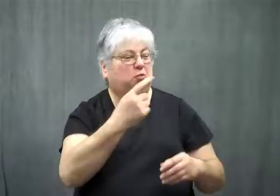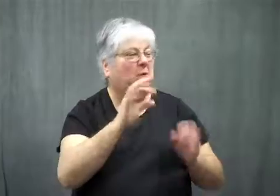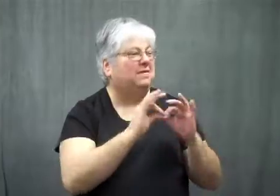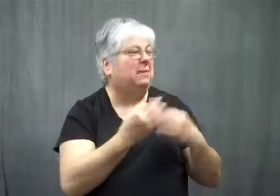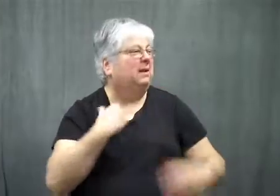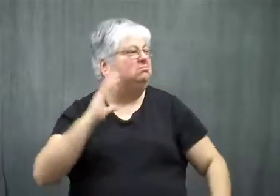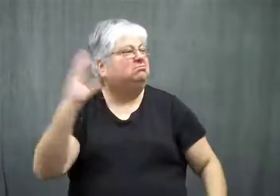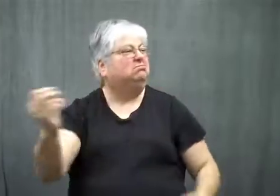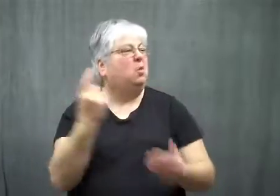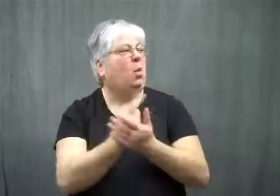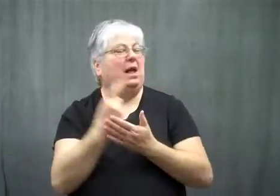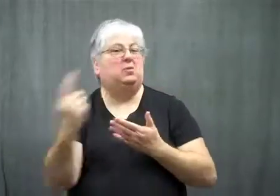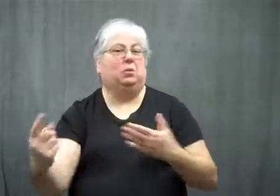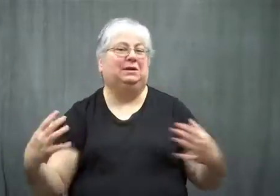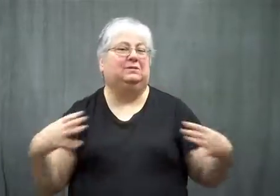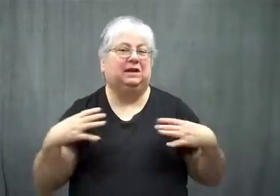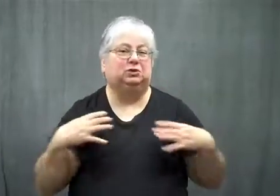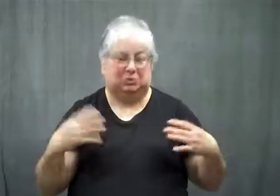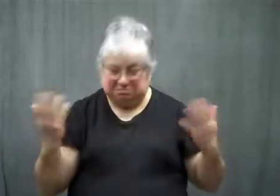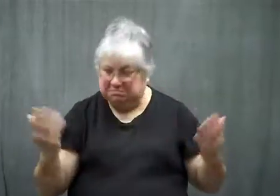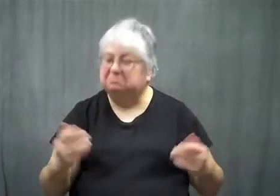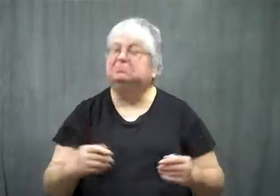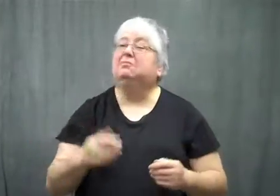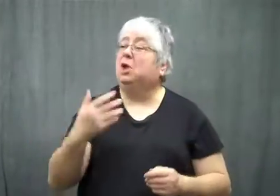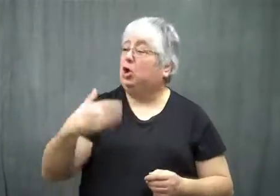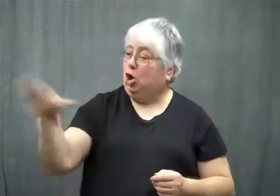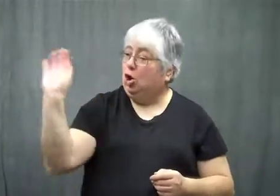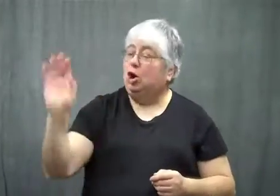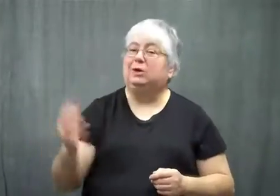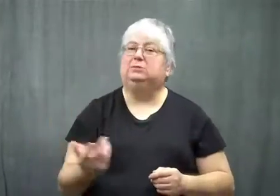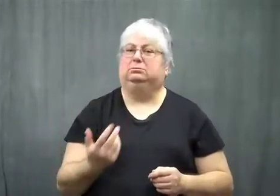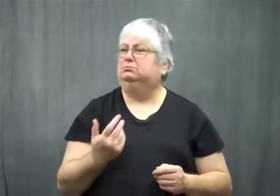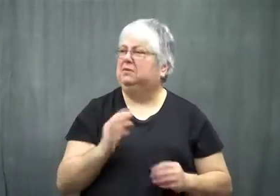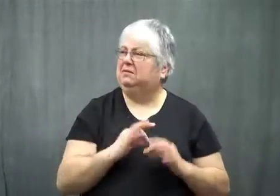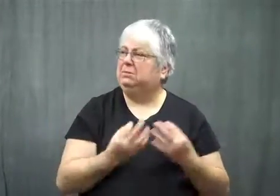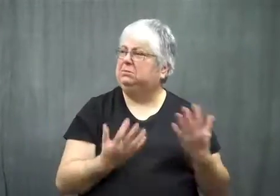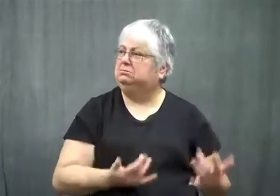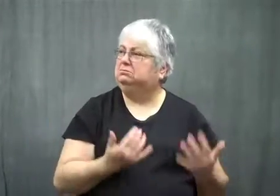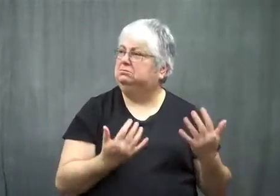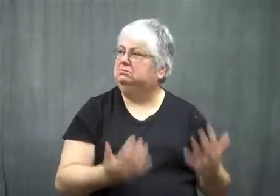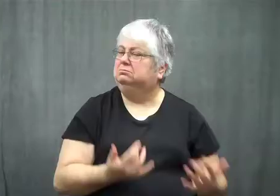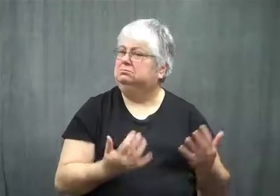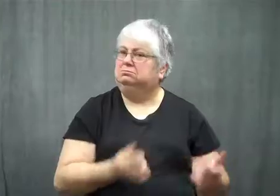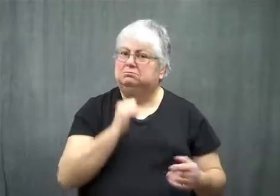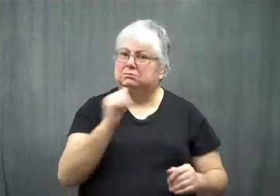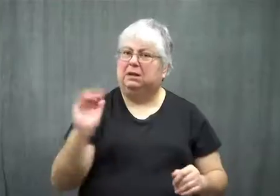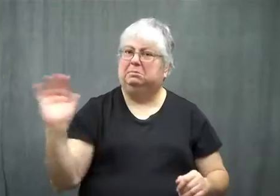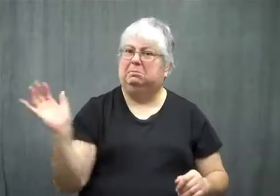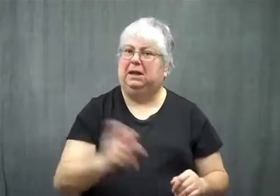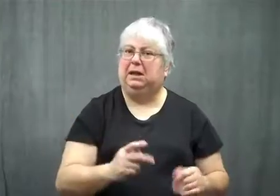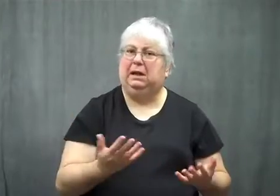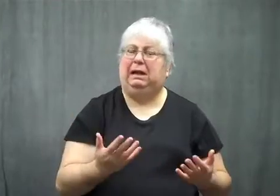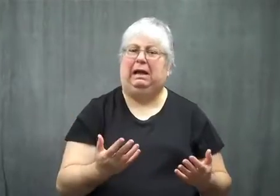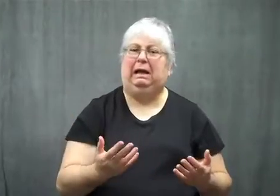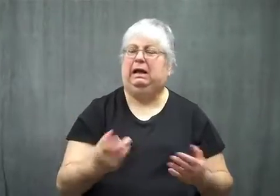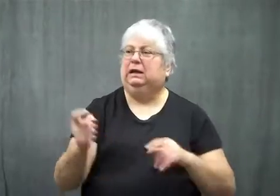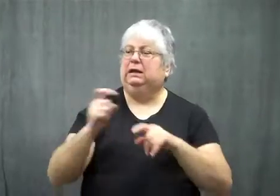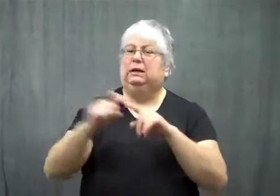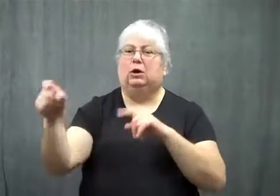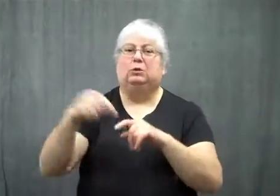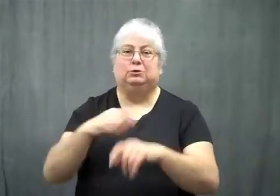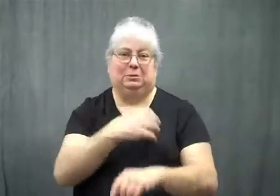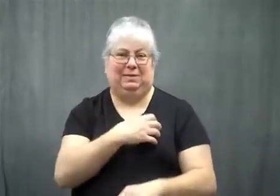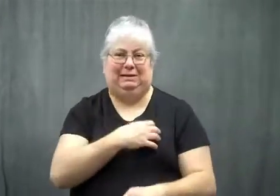He told his family he would be gone for a week.